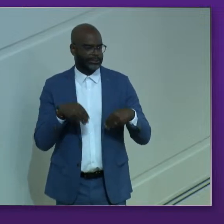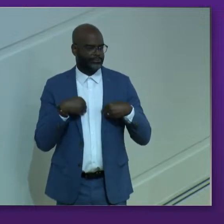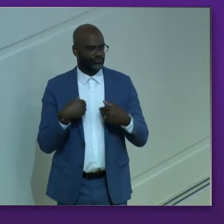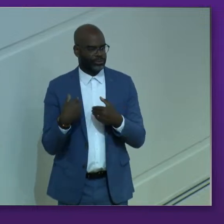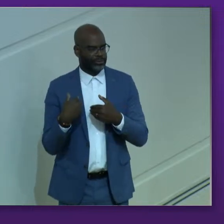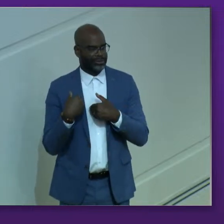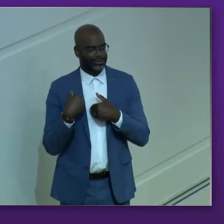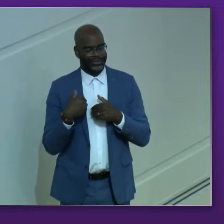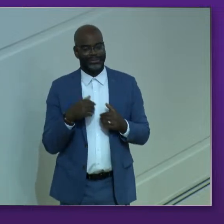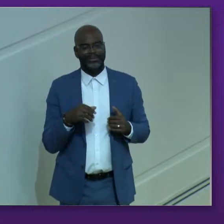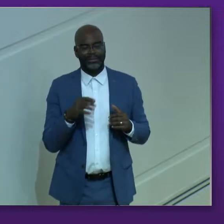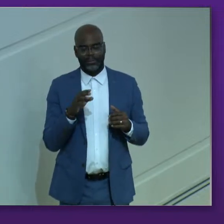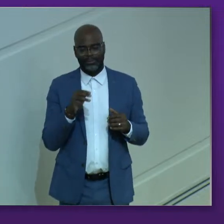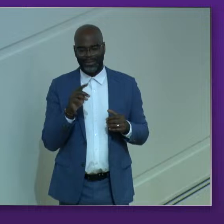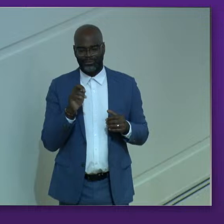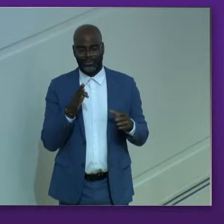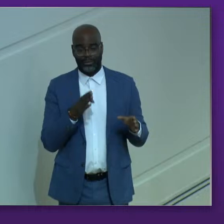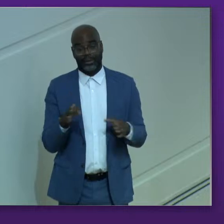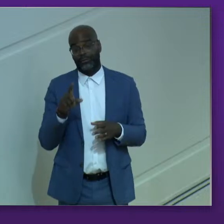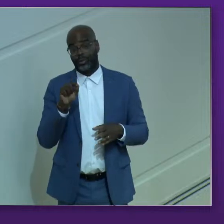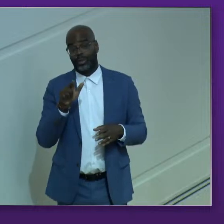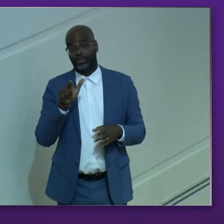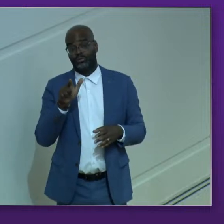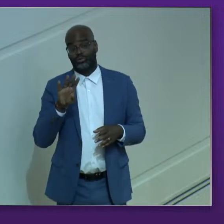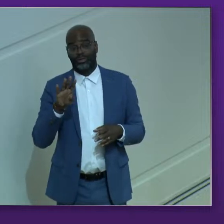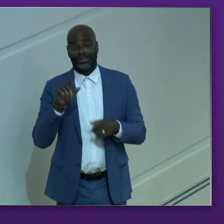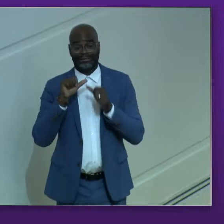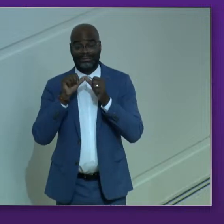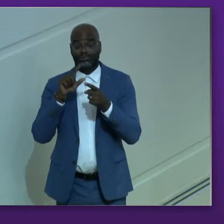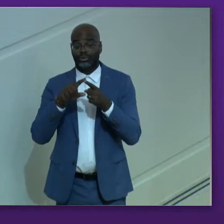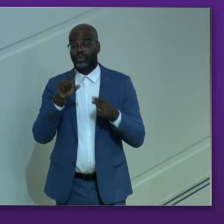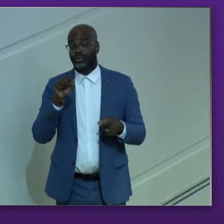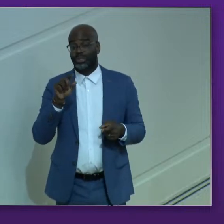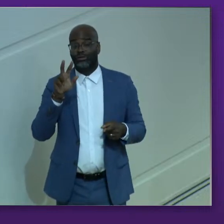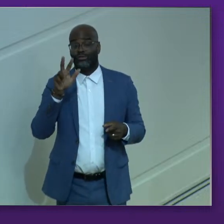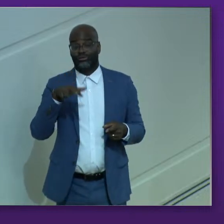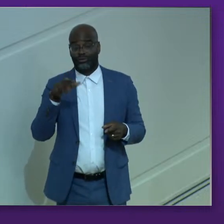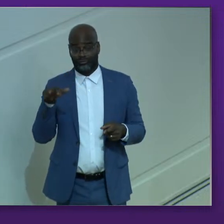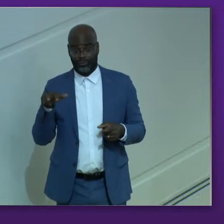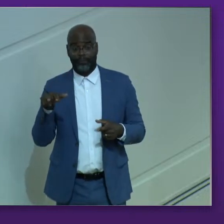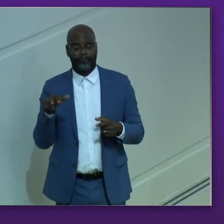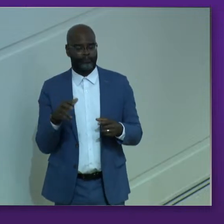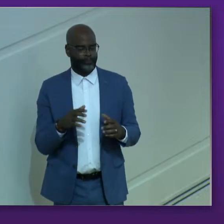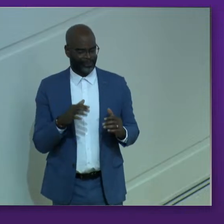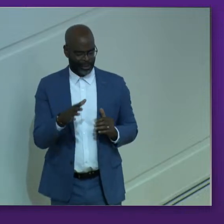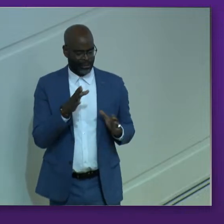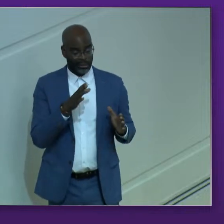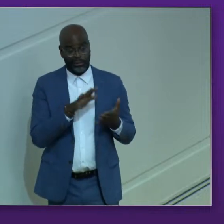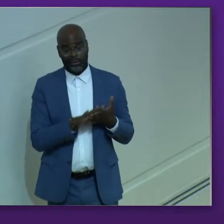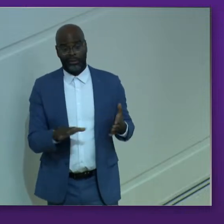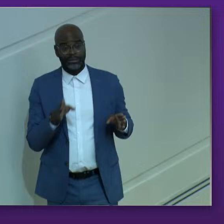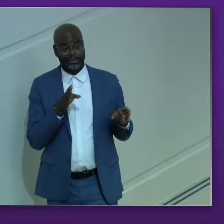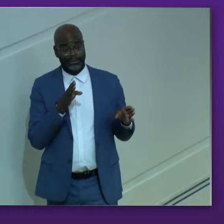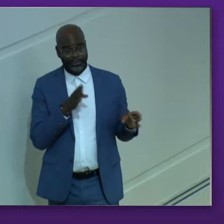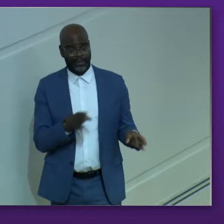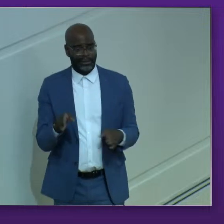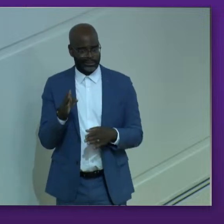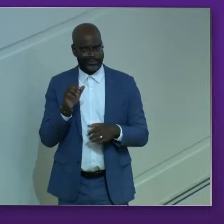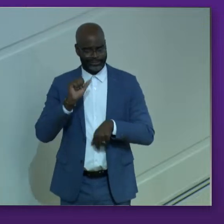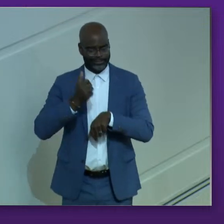THE FACILITIES MASTER PLAN OR COMMITTEE WORK TOGETHER TO MANAGE THE UNDERTAKING OF THE